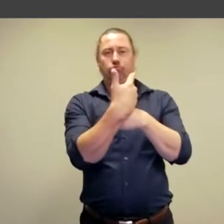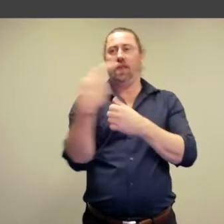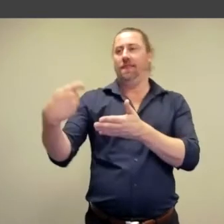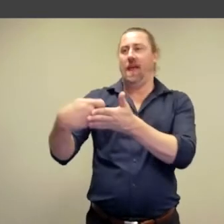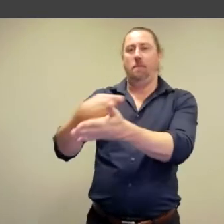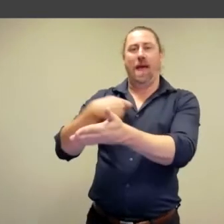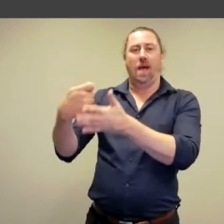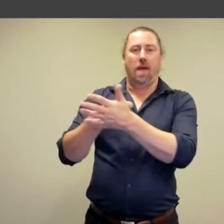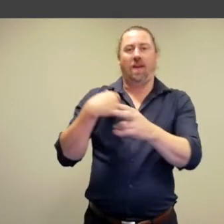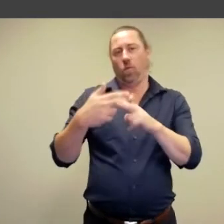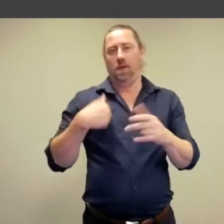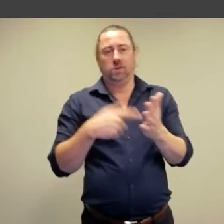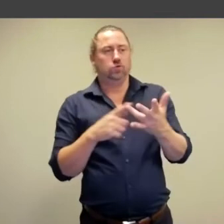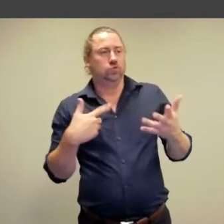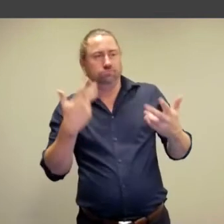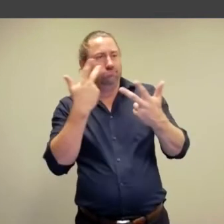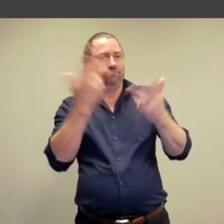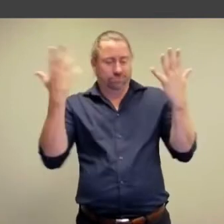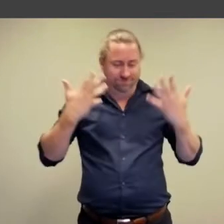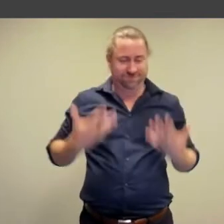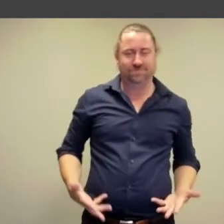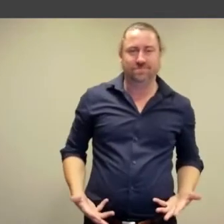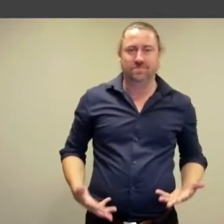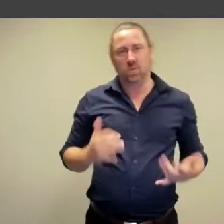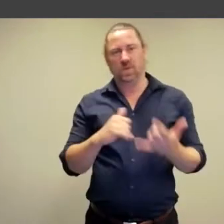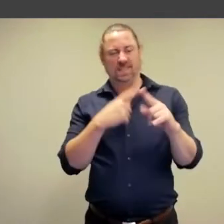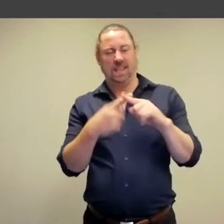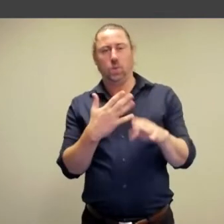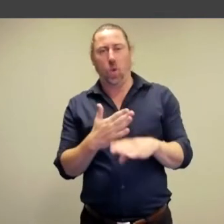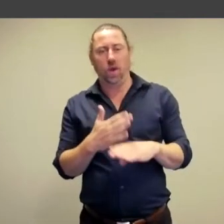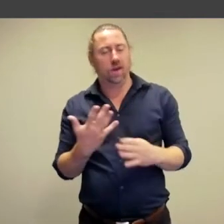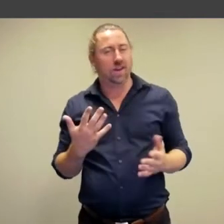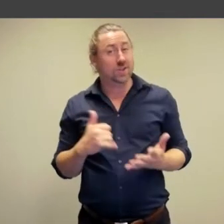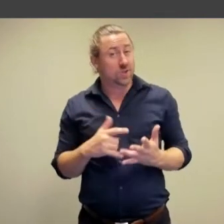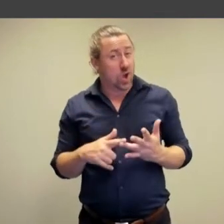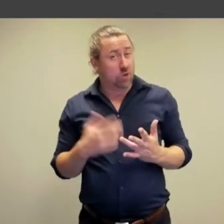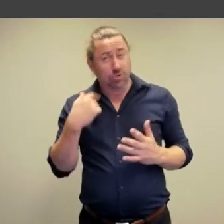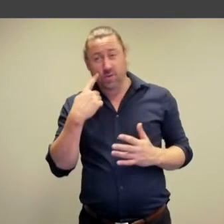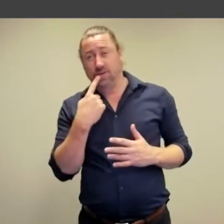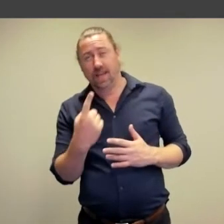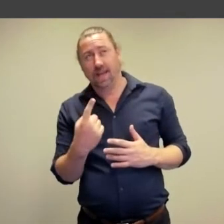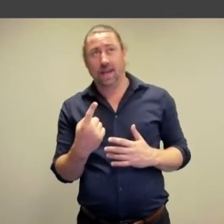payment. So what I’m trying to argue here is that it doesn't really